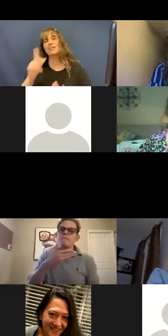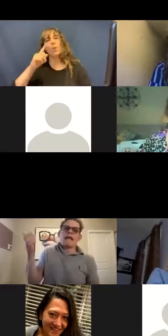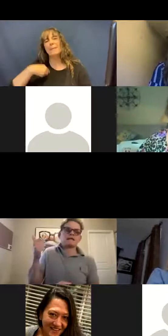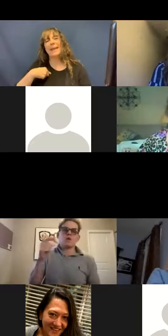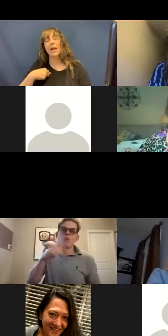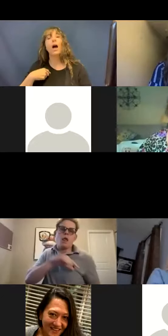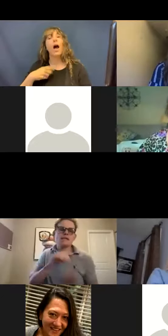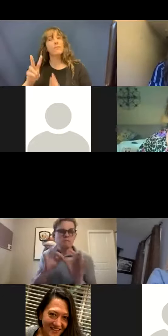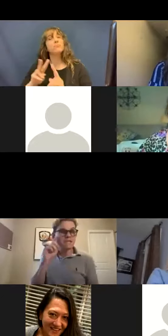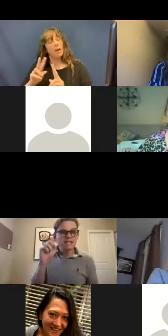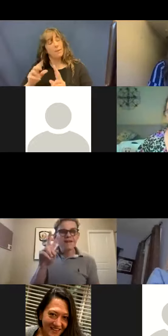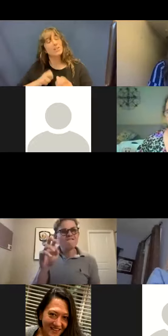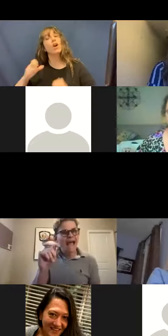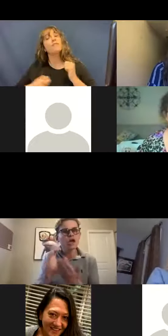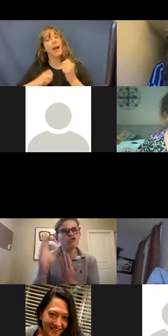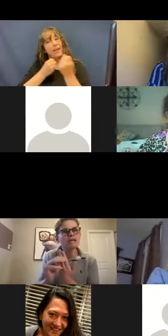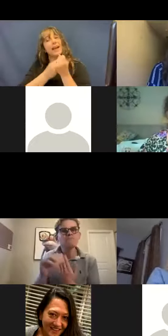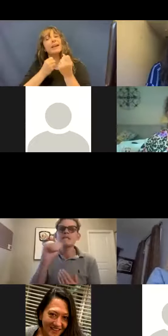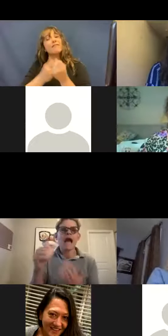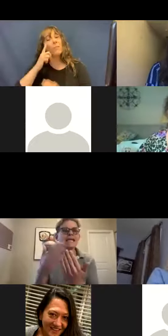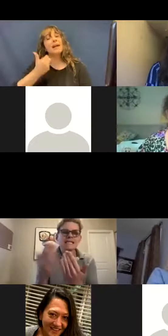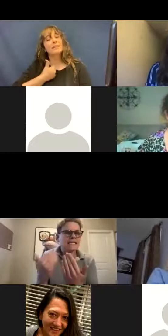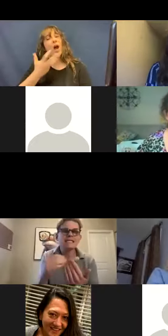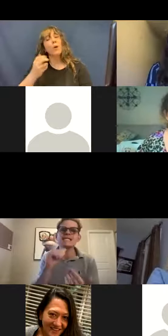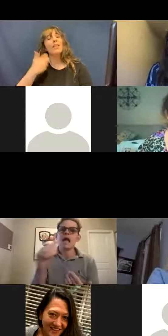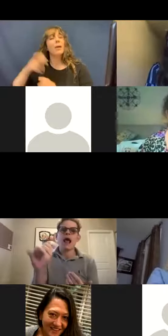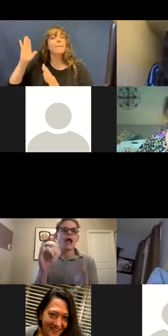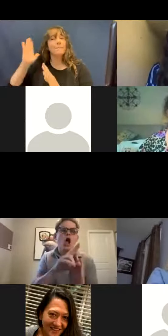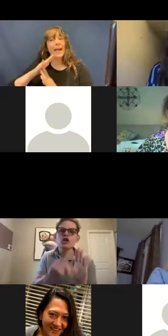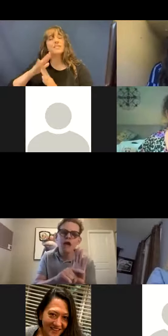I was advocating for myself. I wanted the best qualified interpreters for the vet school.